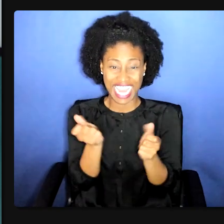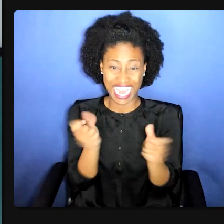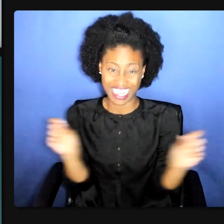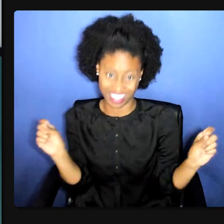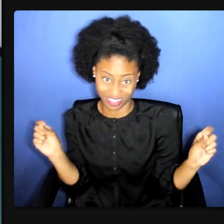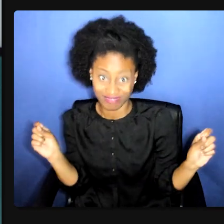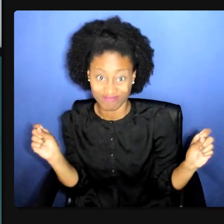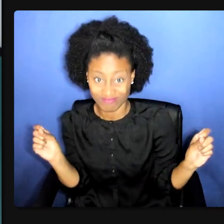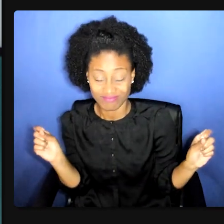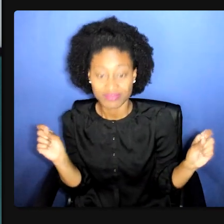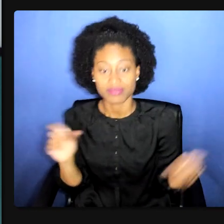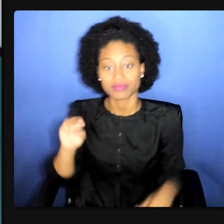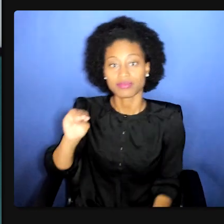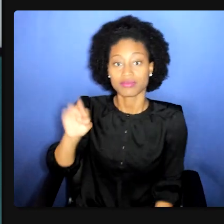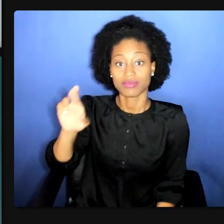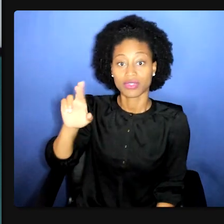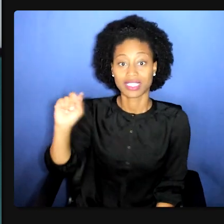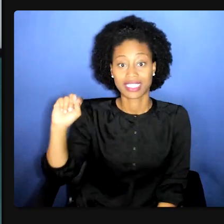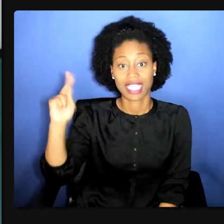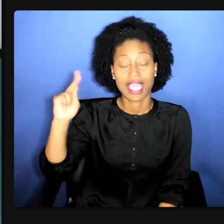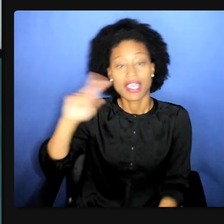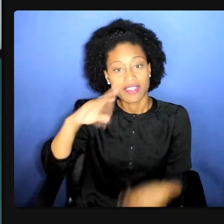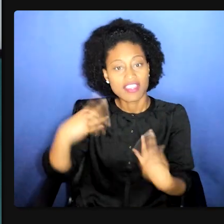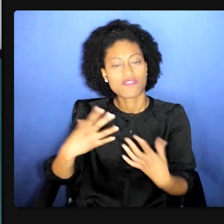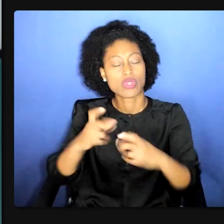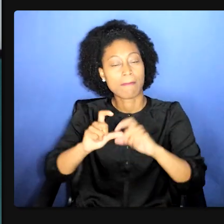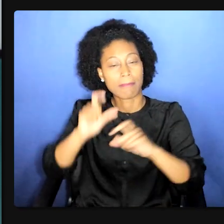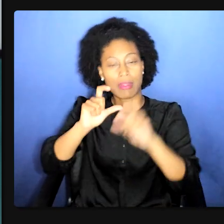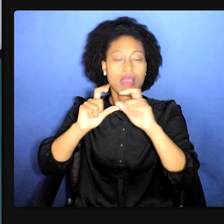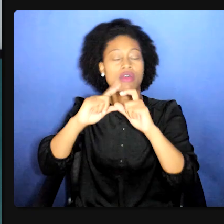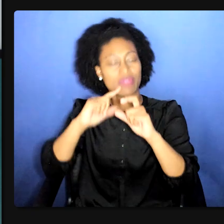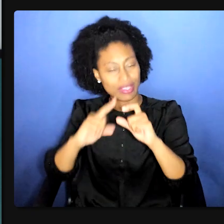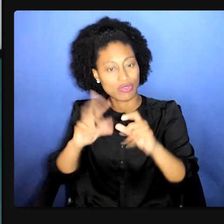um and the idea is that mrck can provide these building blocks that are applicable to everybody